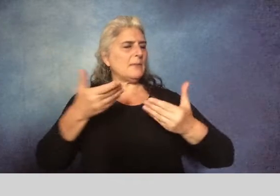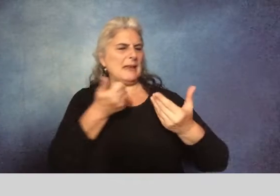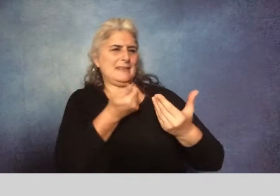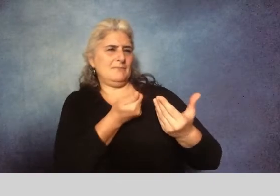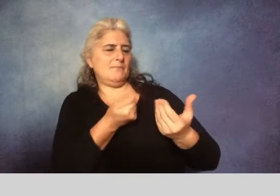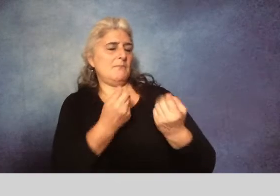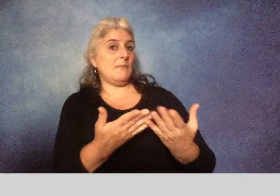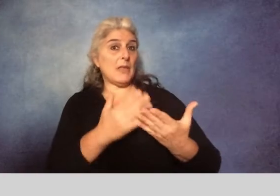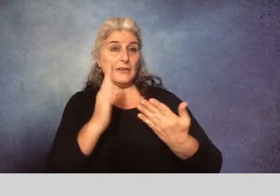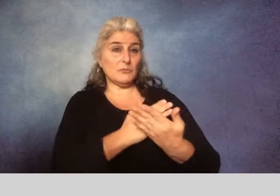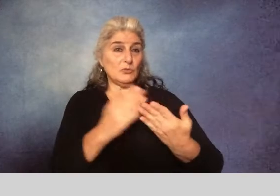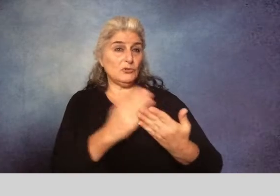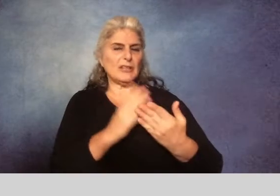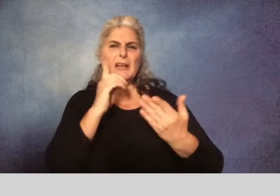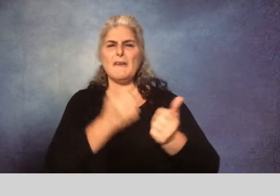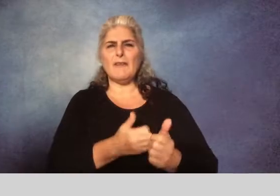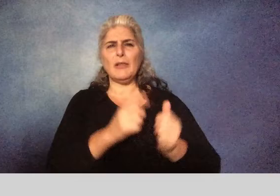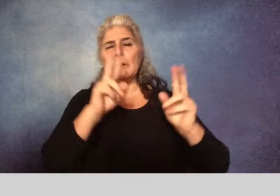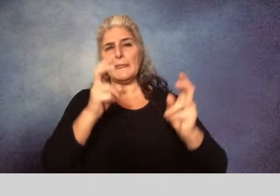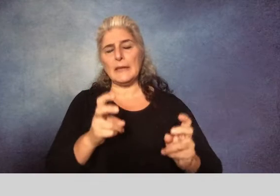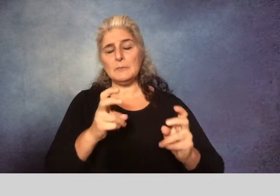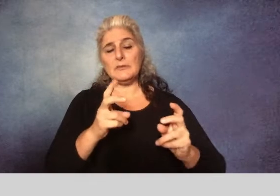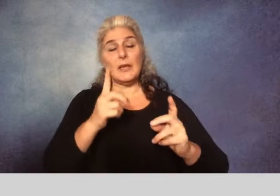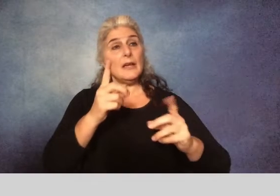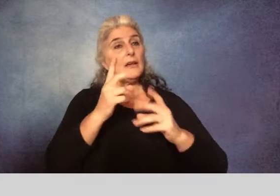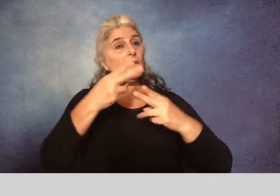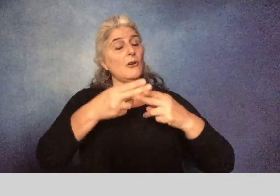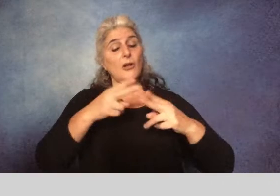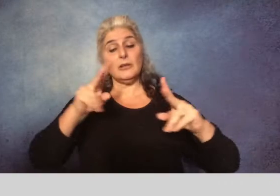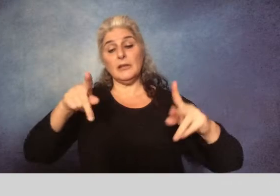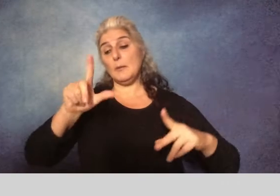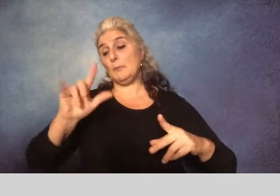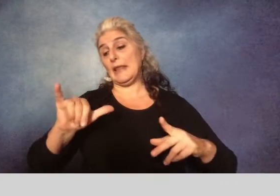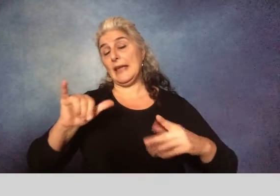according to certain themes. Playlist are built at the track level using songs